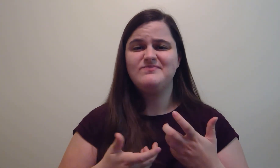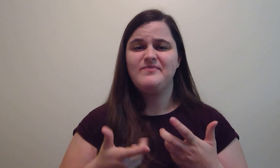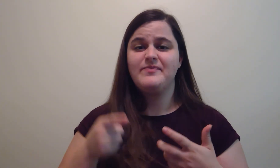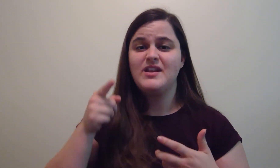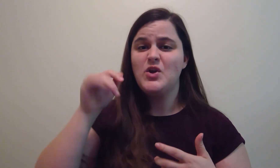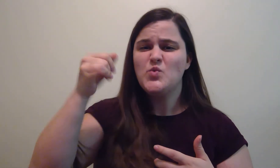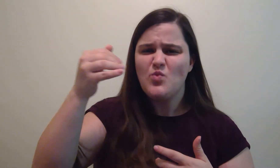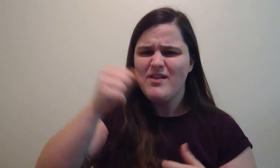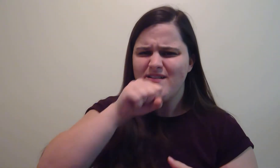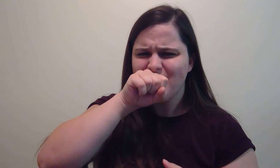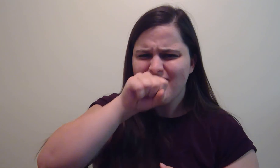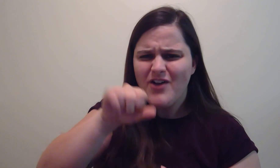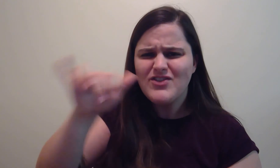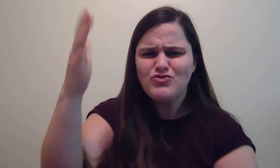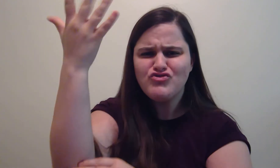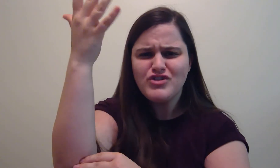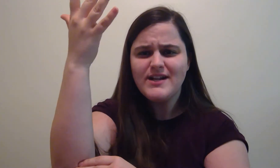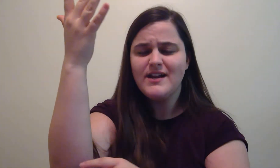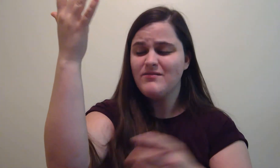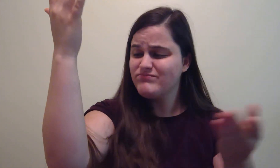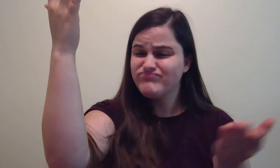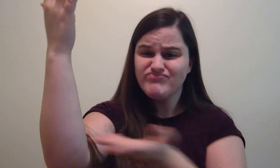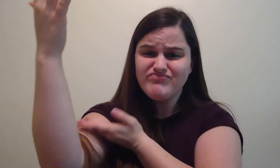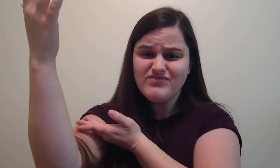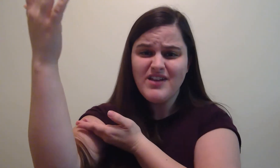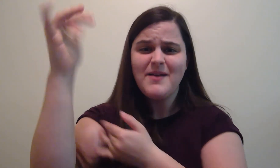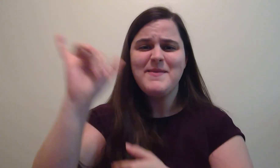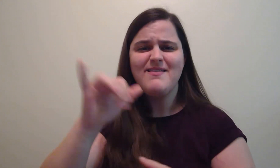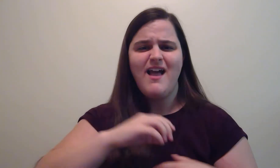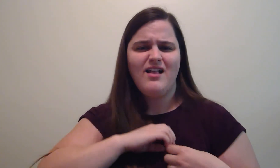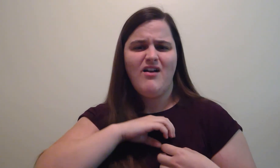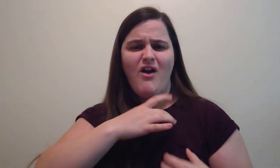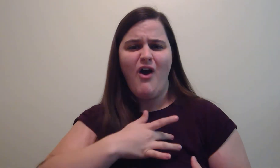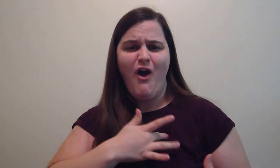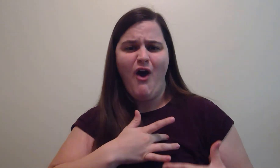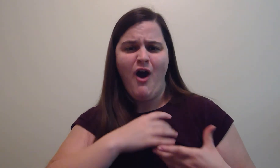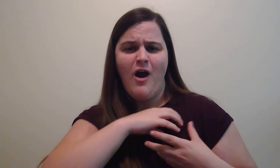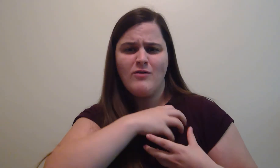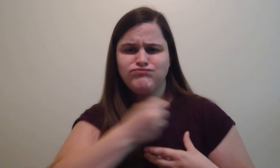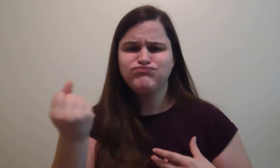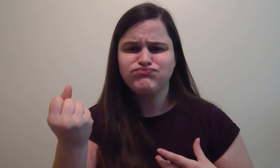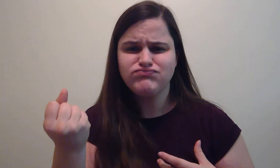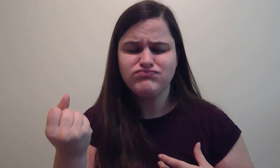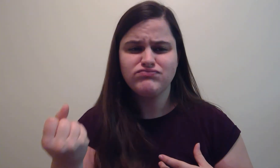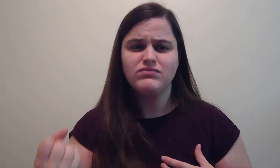Juli loved that tree, stupid as it was, she loves that tree and cutting it down would be like cutting out her heart.